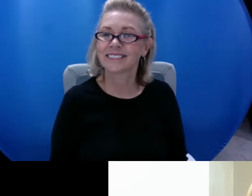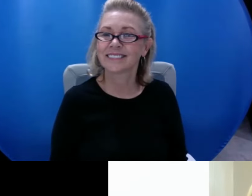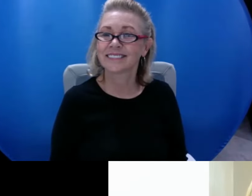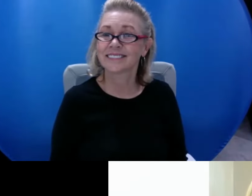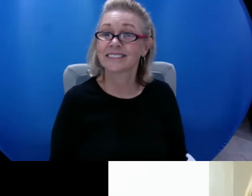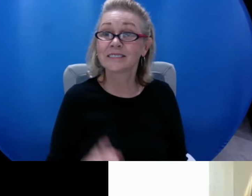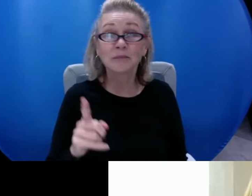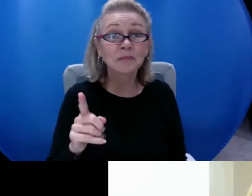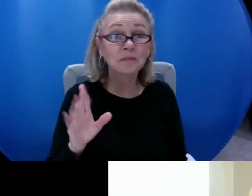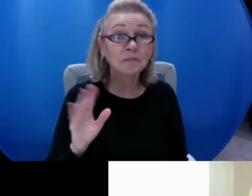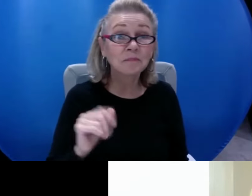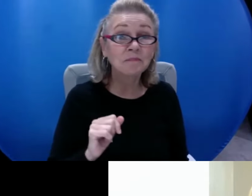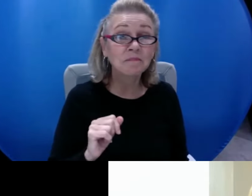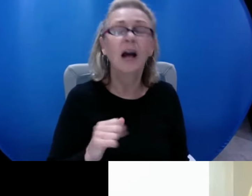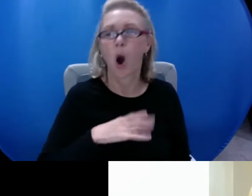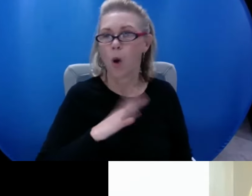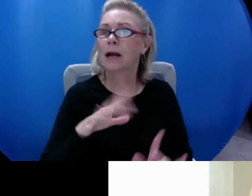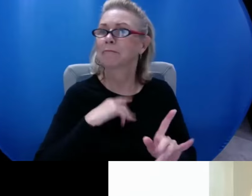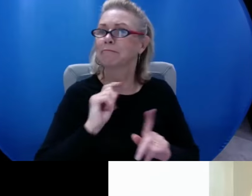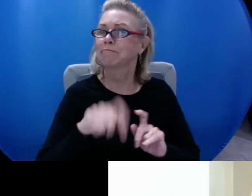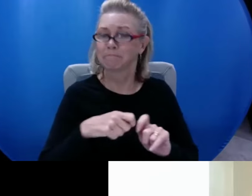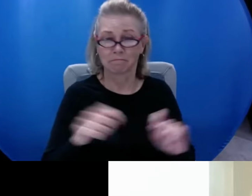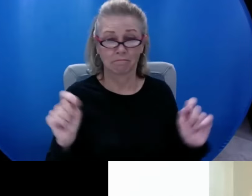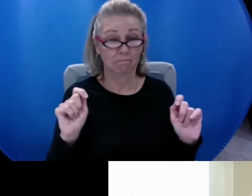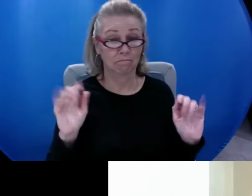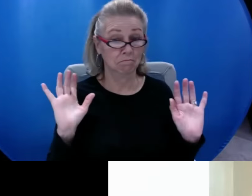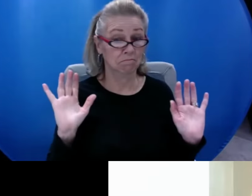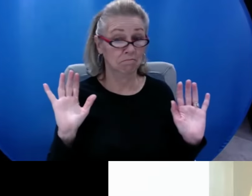Okay, so i'm just wrapping up. Any other student want to add anything? I love hearing from you.